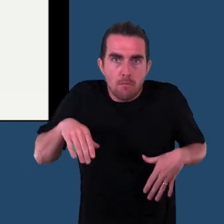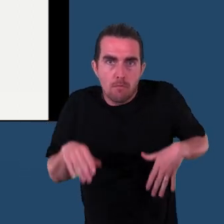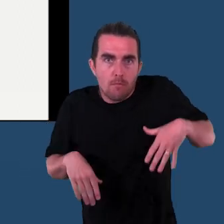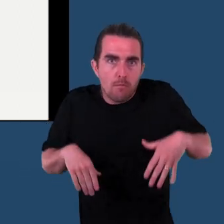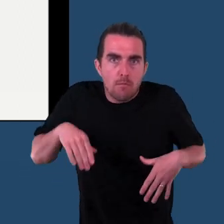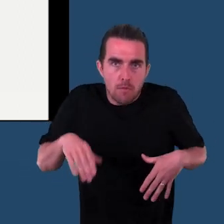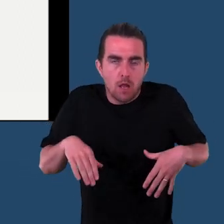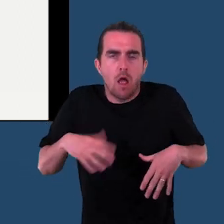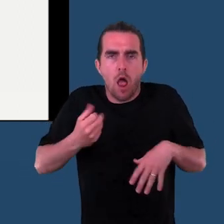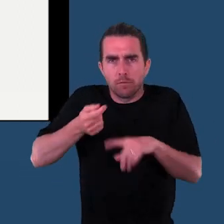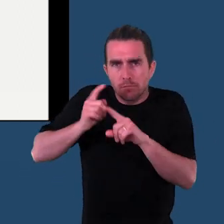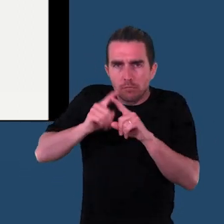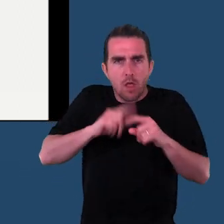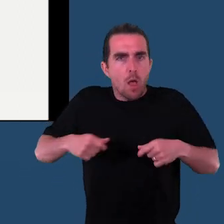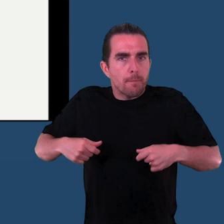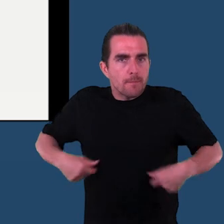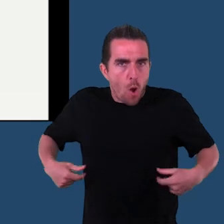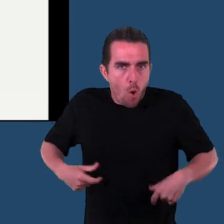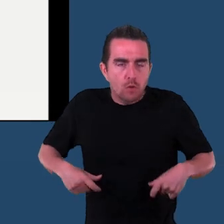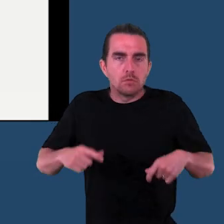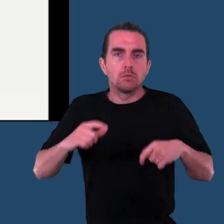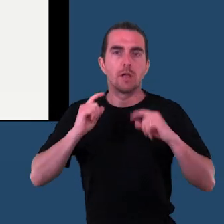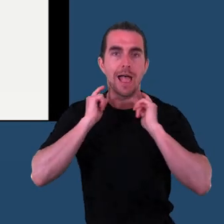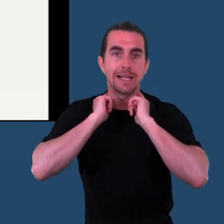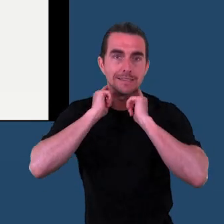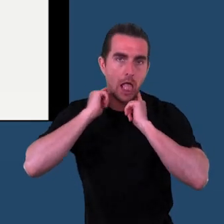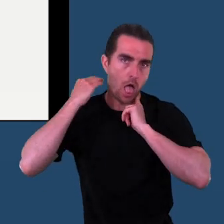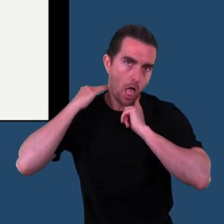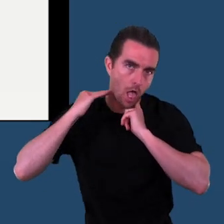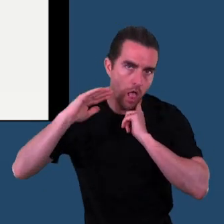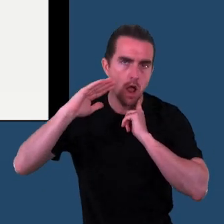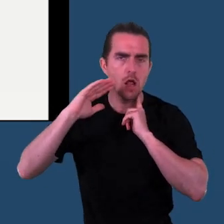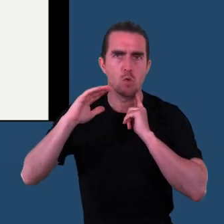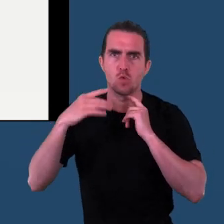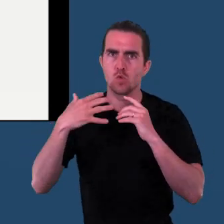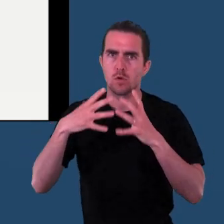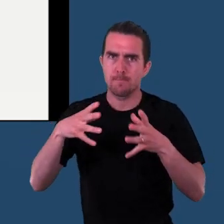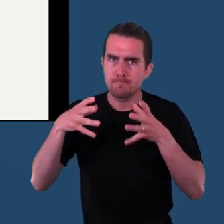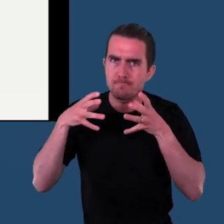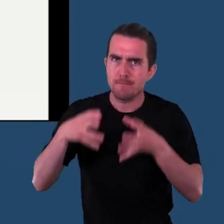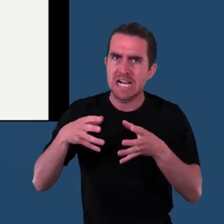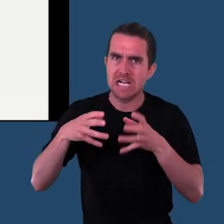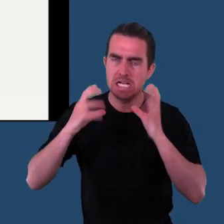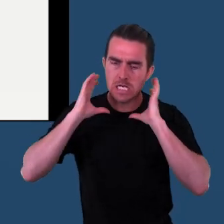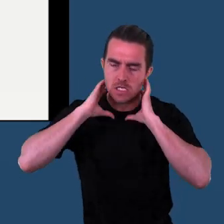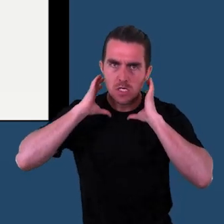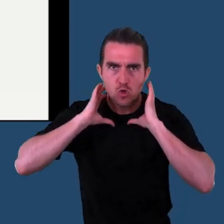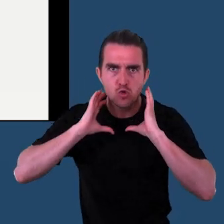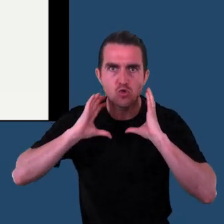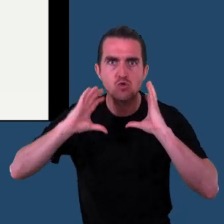and a number of bony projections along their neck vertebrae, to support big, thick neck muscles,